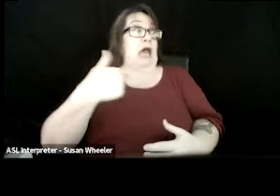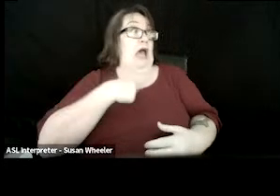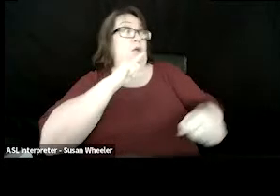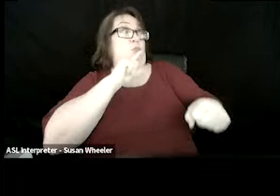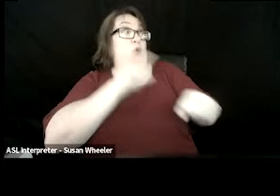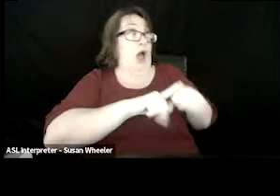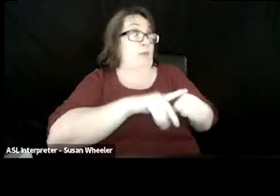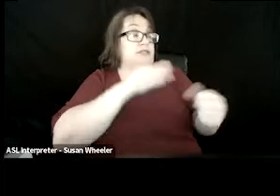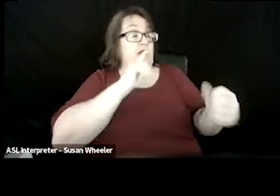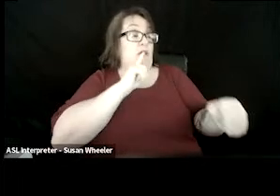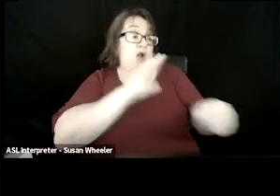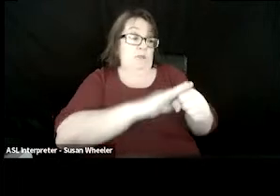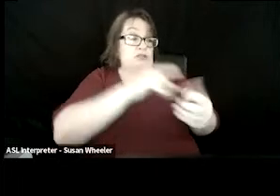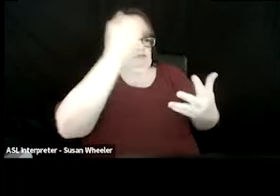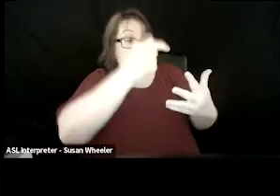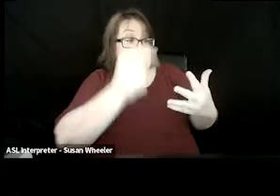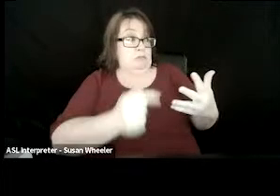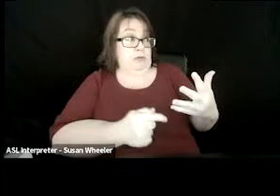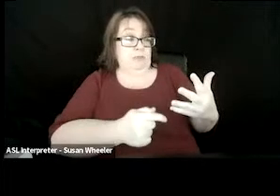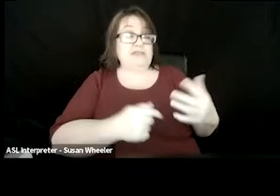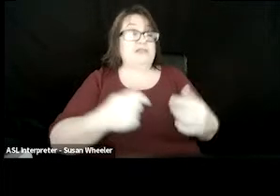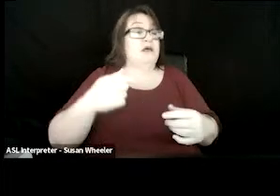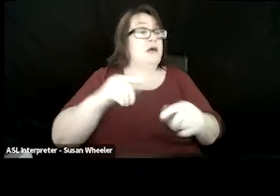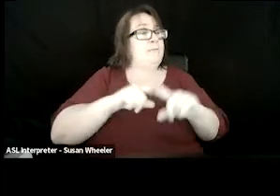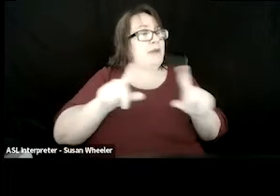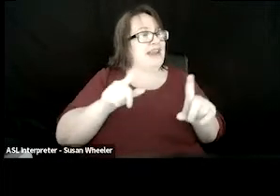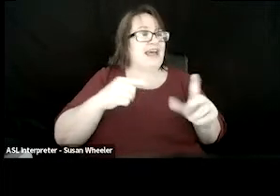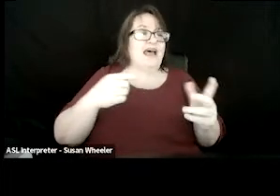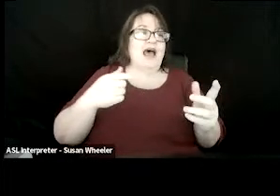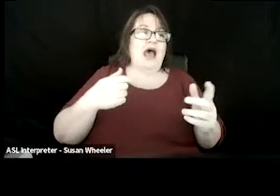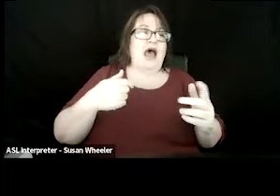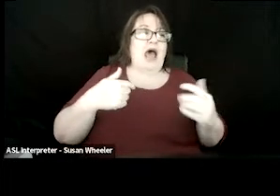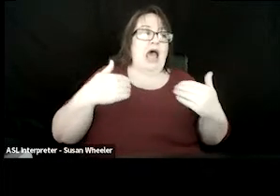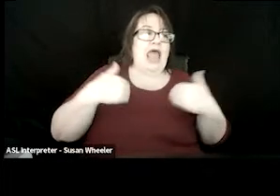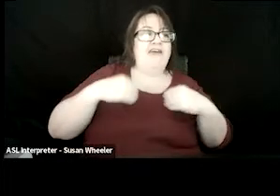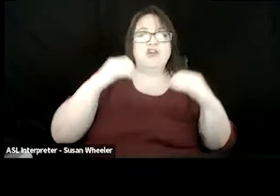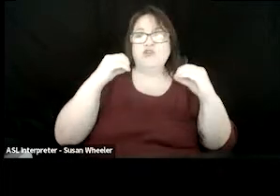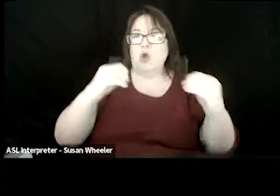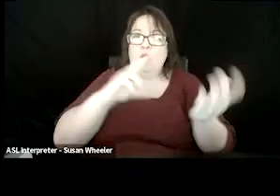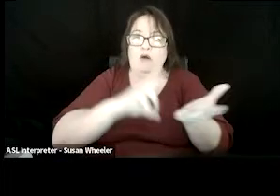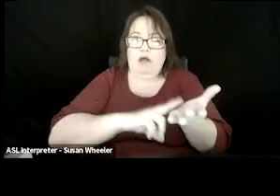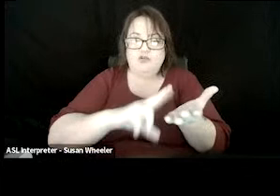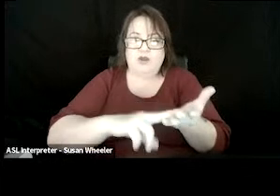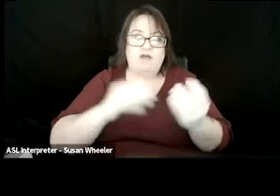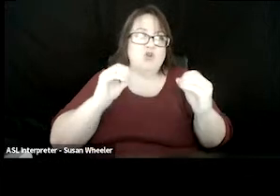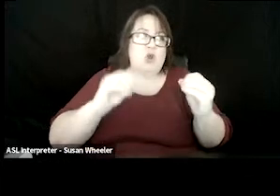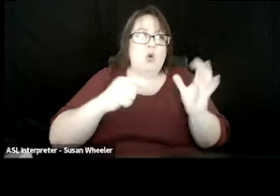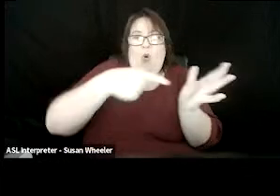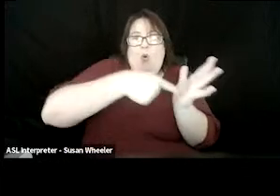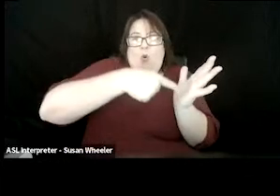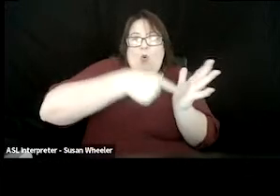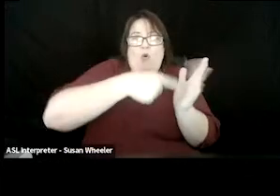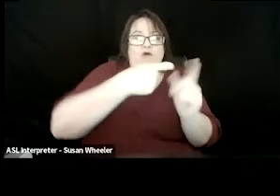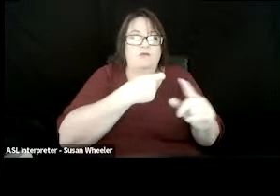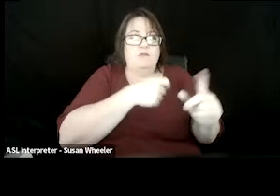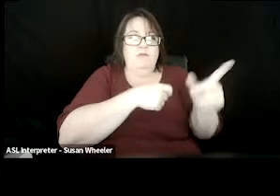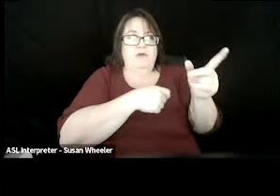but essentially you're at will, meaning you have no contract or no obligation from your employer to keep you.